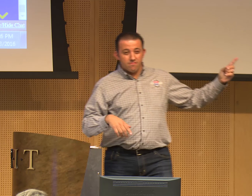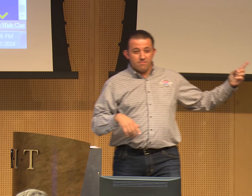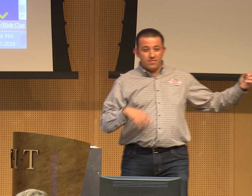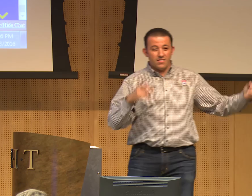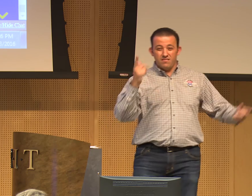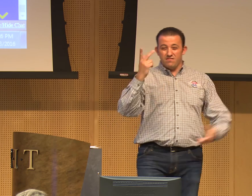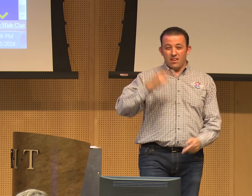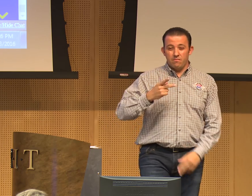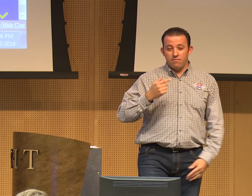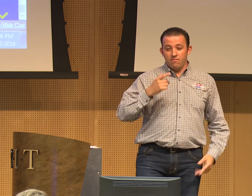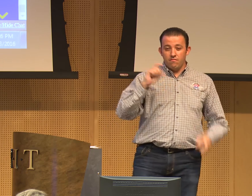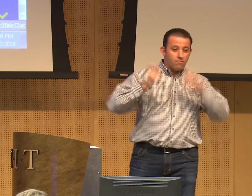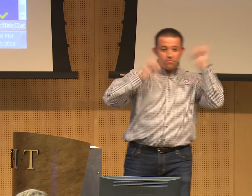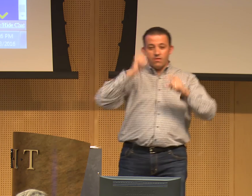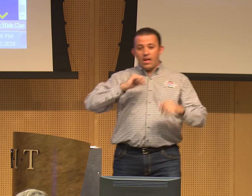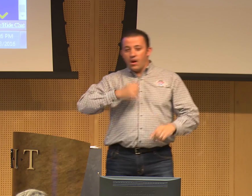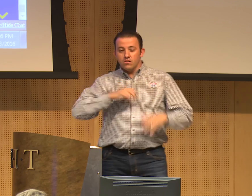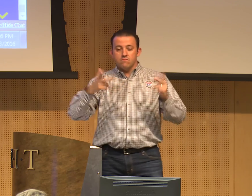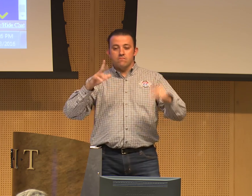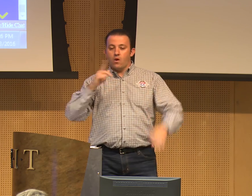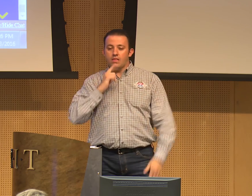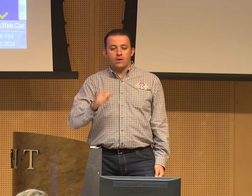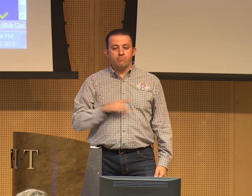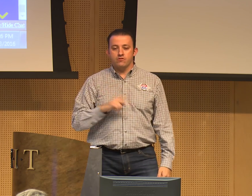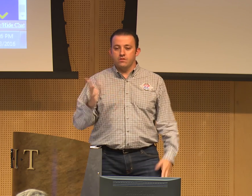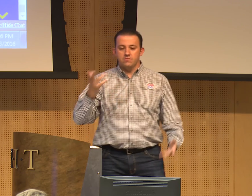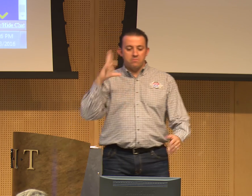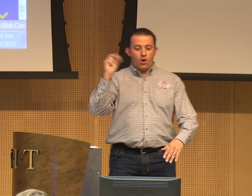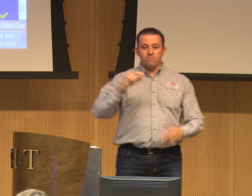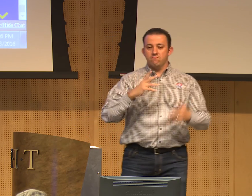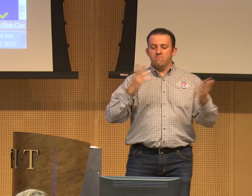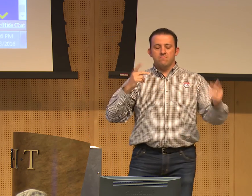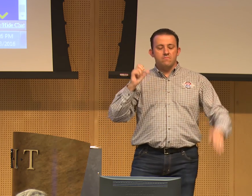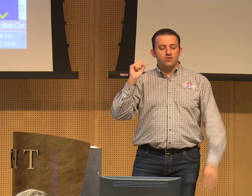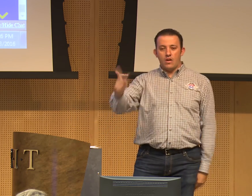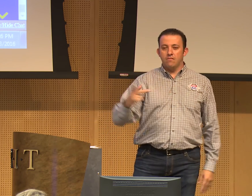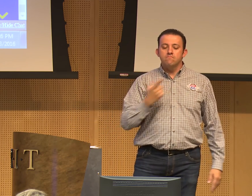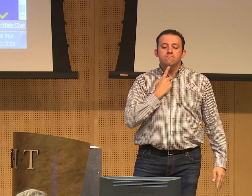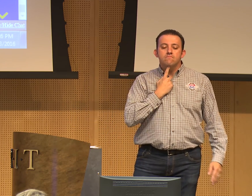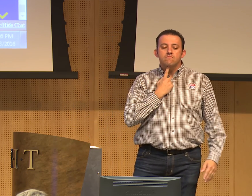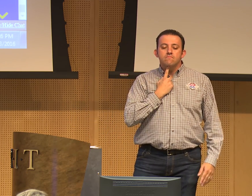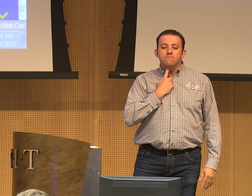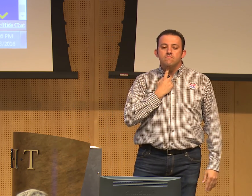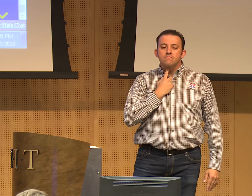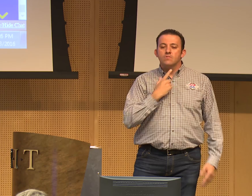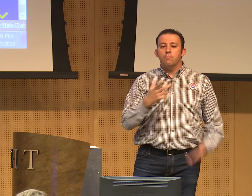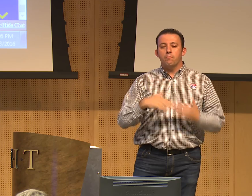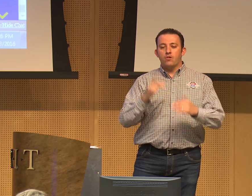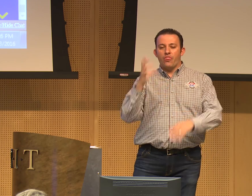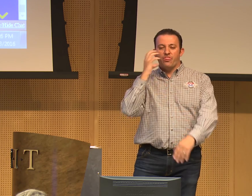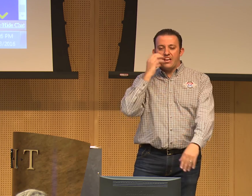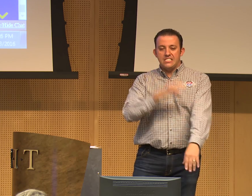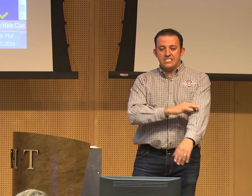I've got some words of advice for you, and some of you are like, "Hey." Don't take anything personal, because you're gonna hear some hard things that you're going to have to swallow.